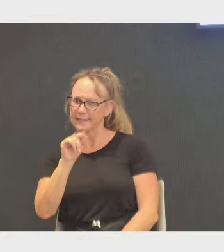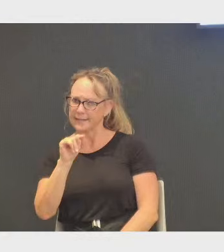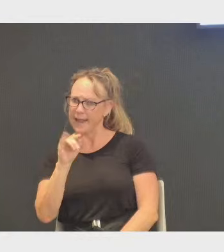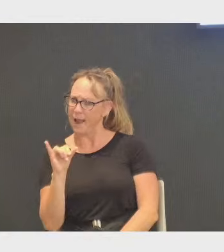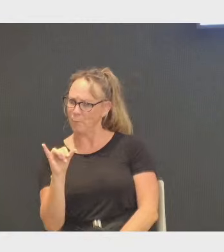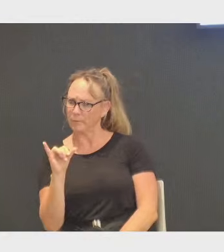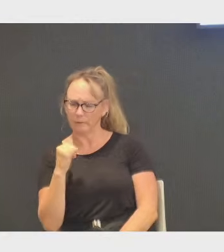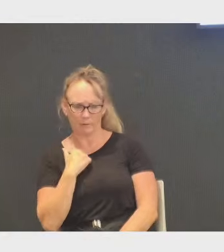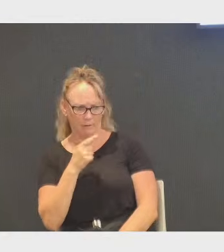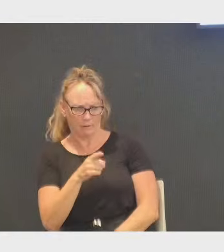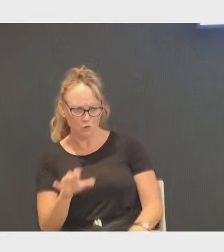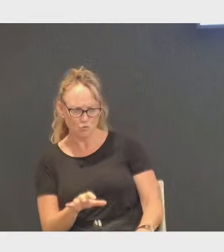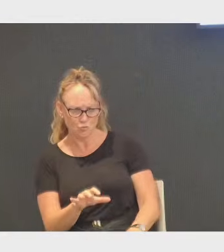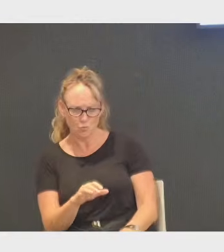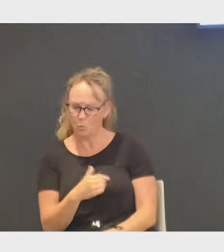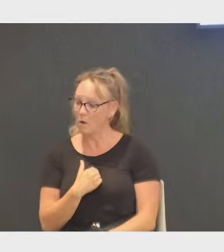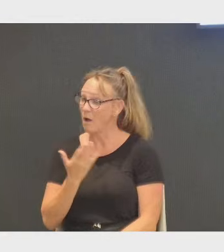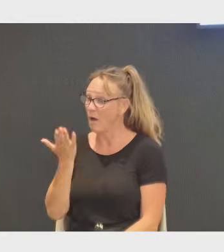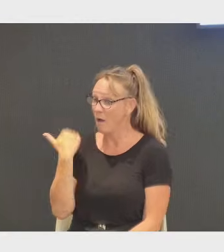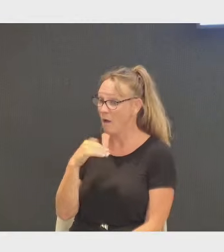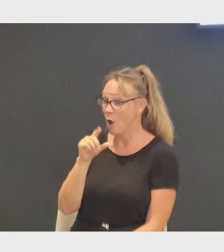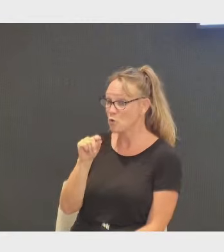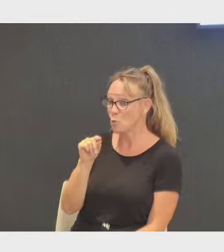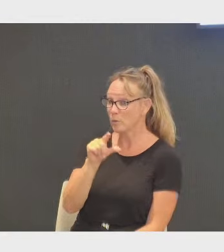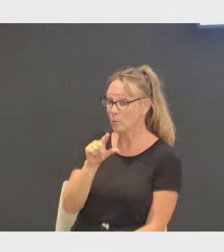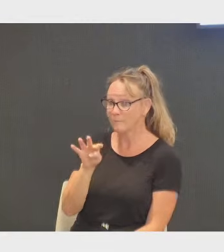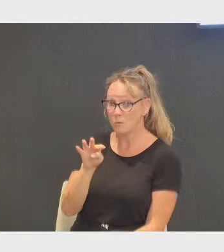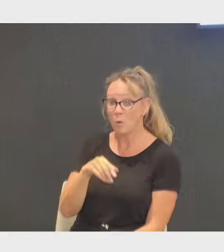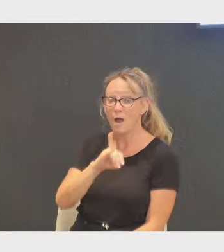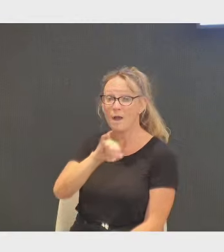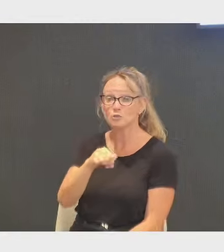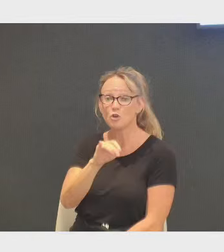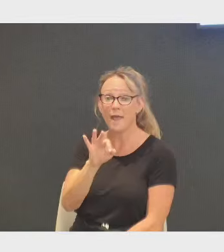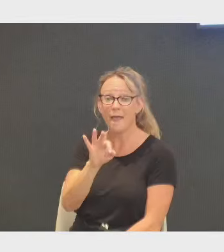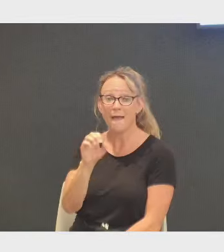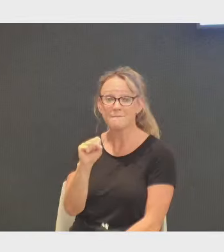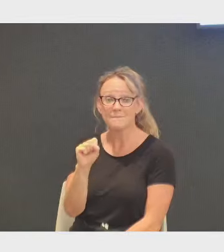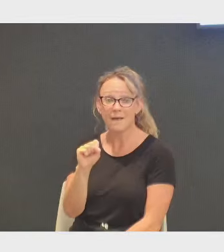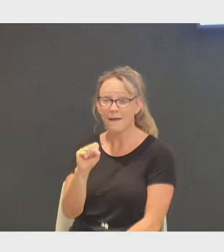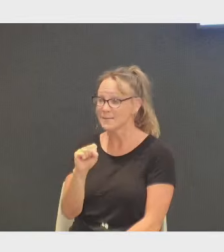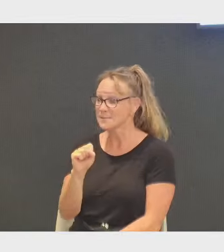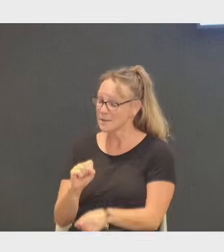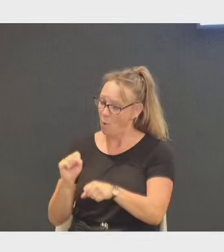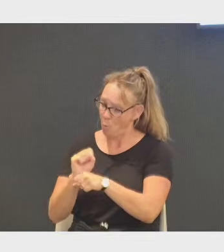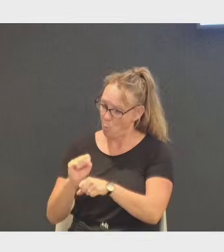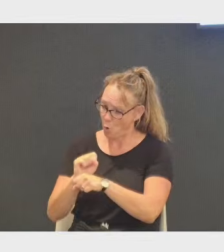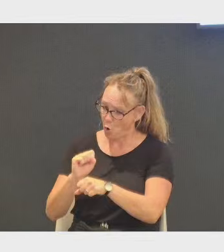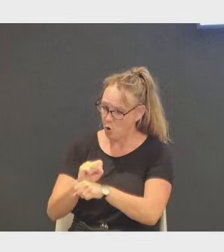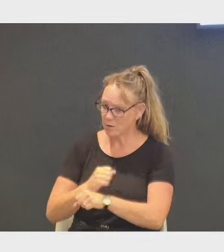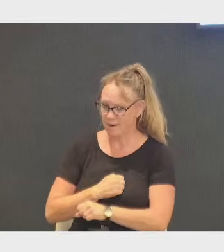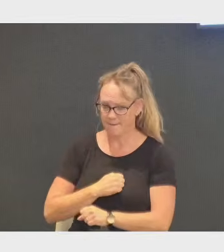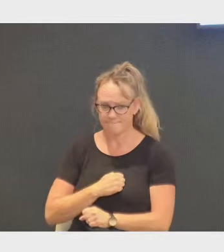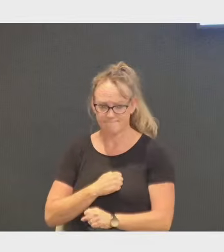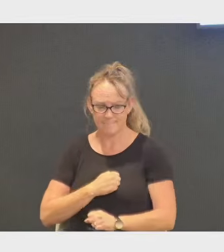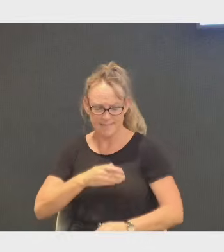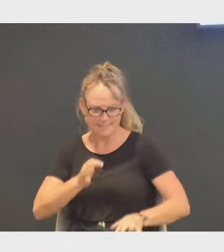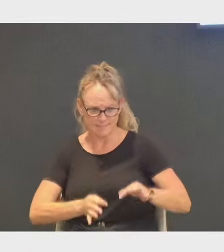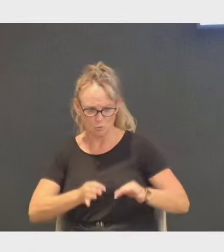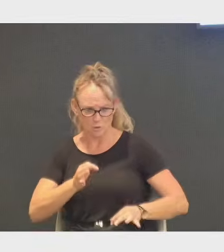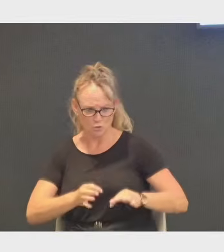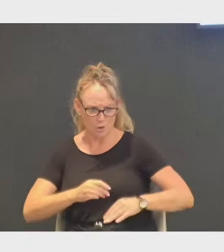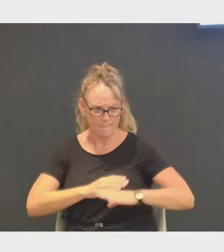2024? JFS worked to end the disc end discretionary prevention programming. They placed those services